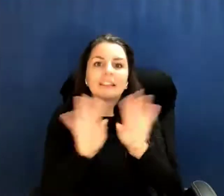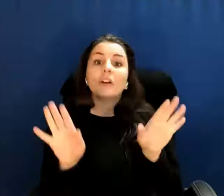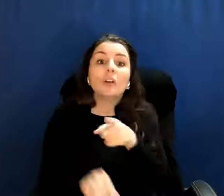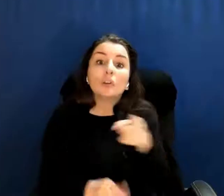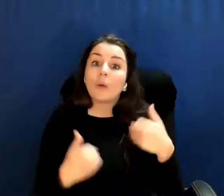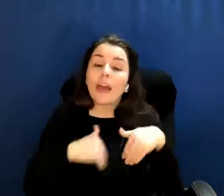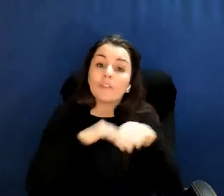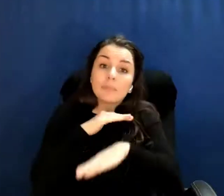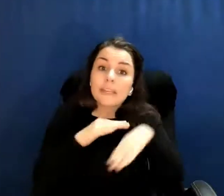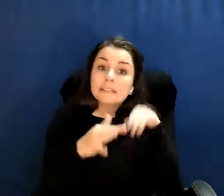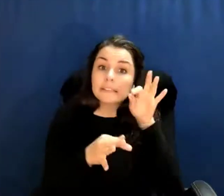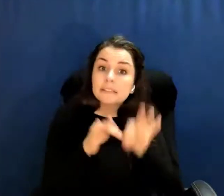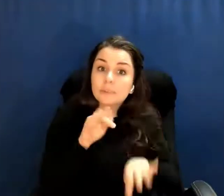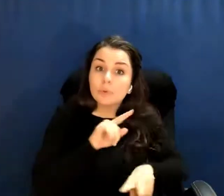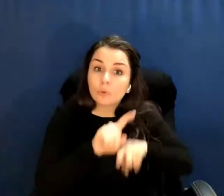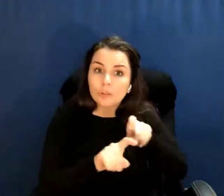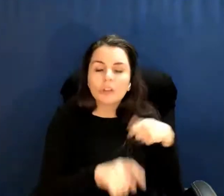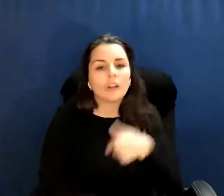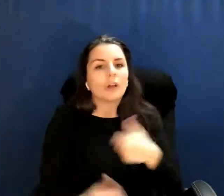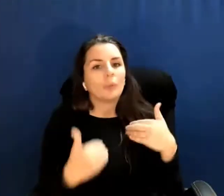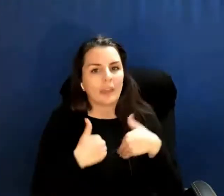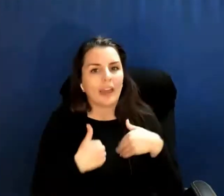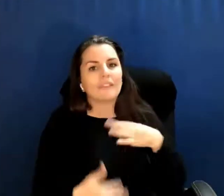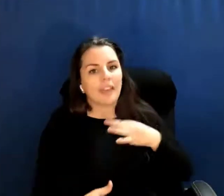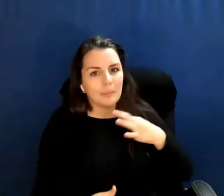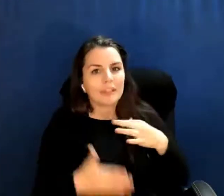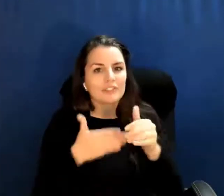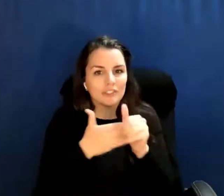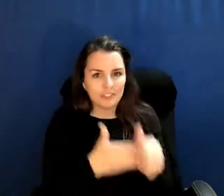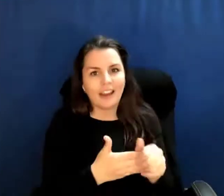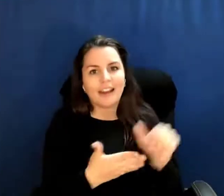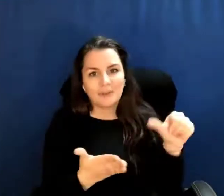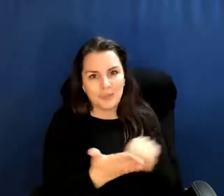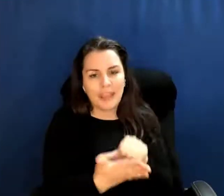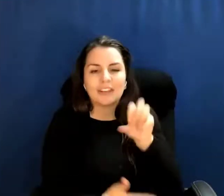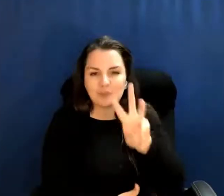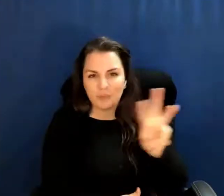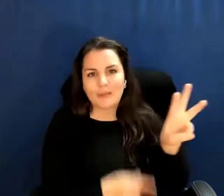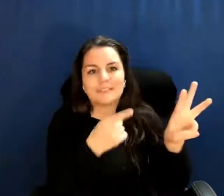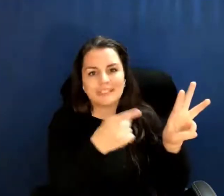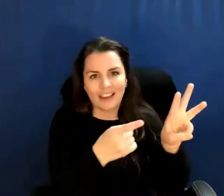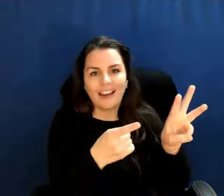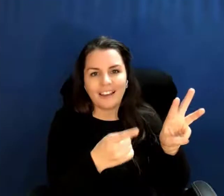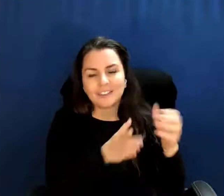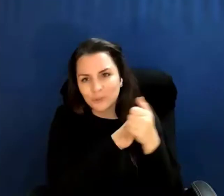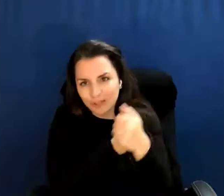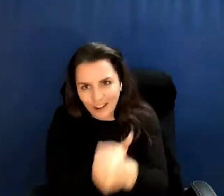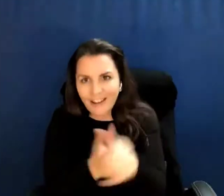our application guide page on our website is out there for you. We have a Grants Information team for that.